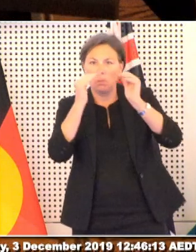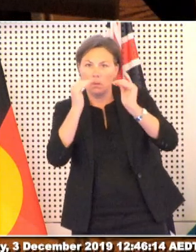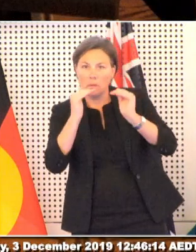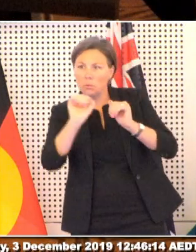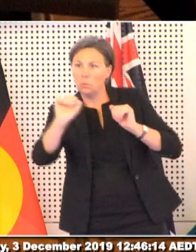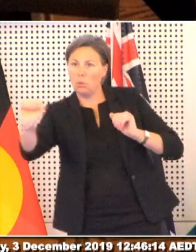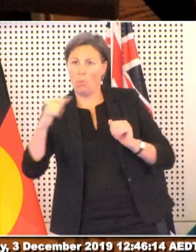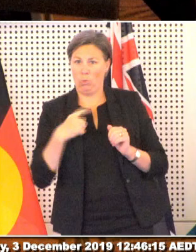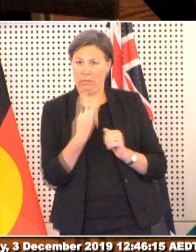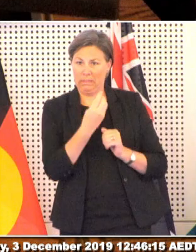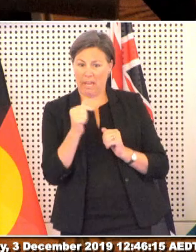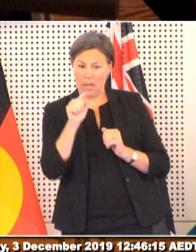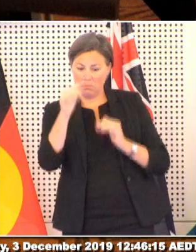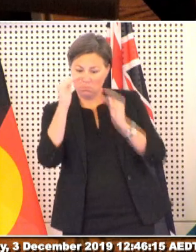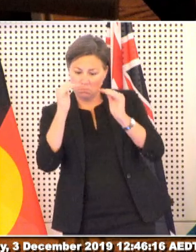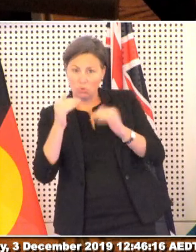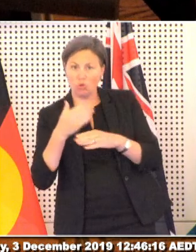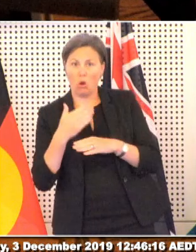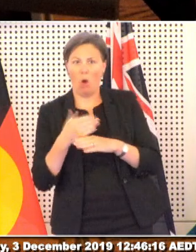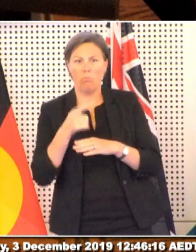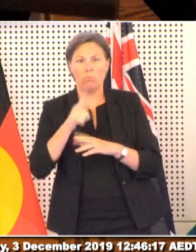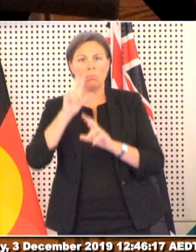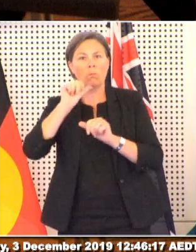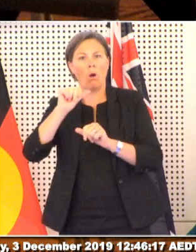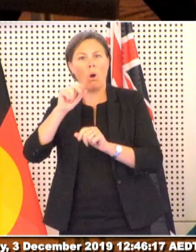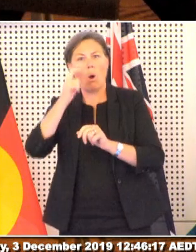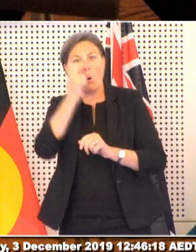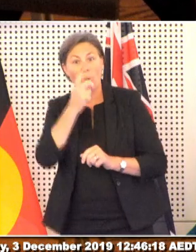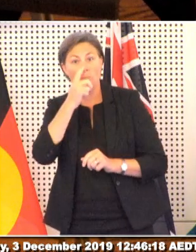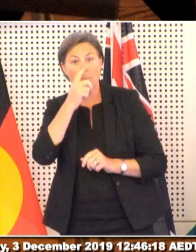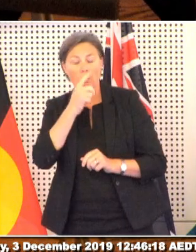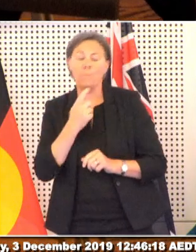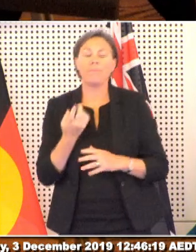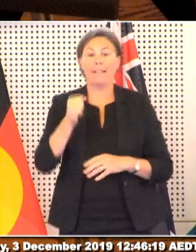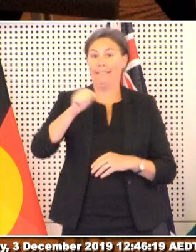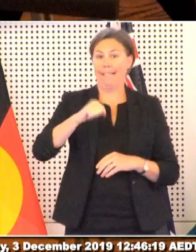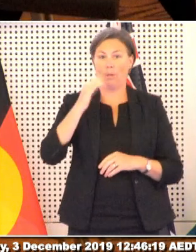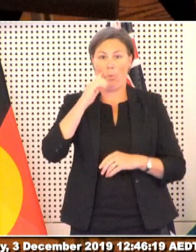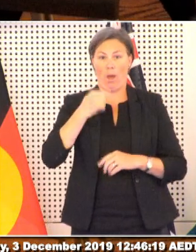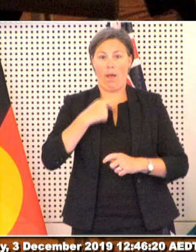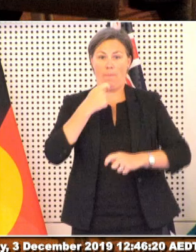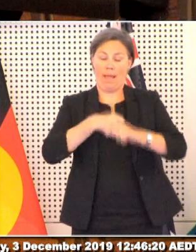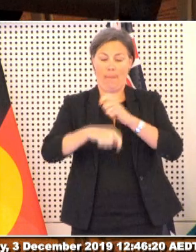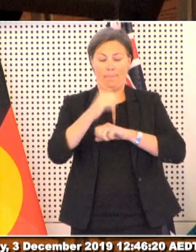Well, when I’m appointed as guardian of last resort, there is an advocate guardian